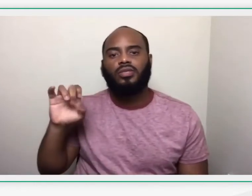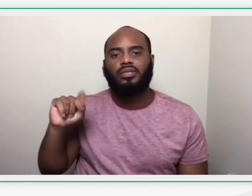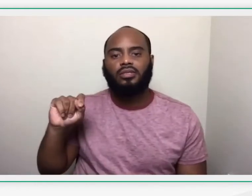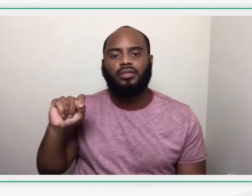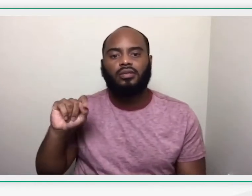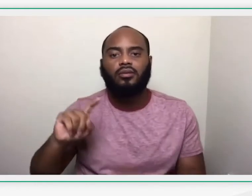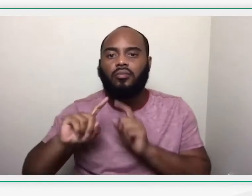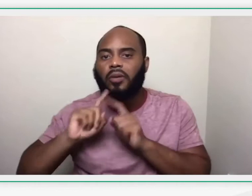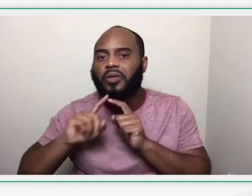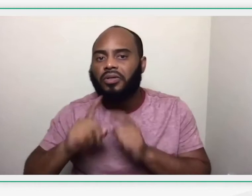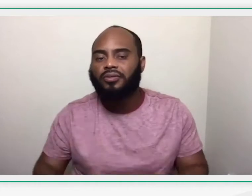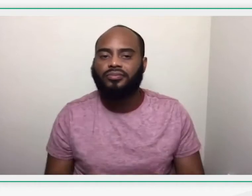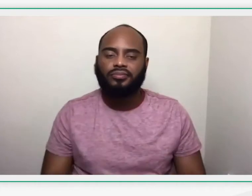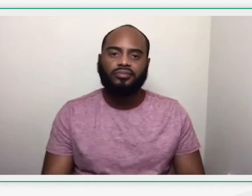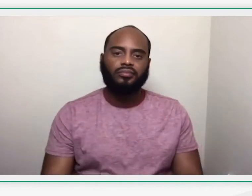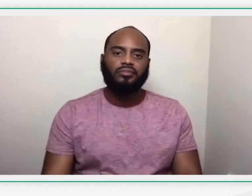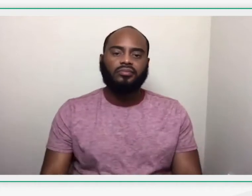So, let's shift and talk about credit and credit reports.